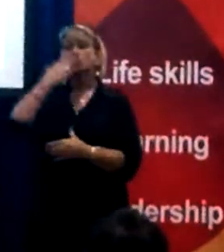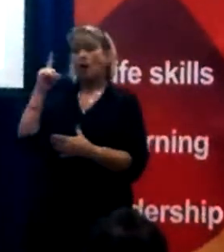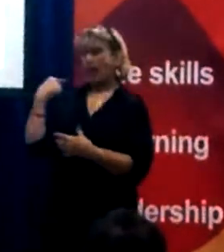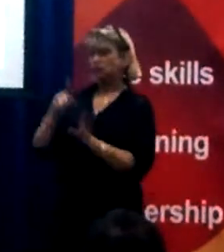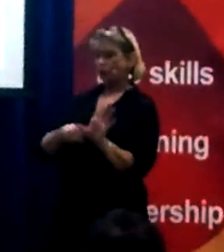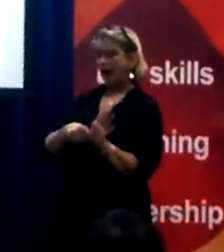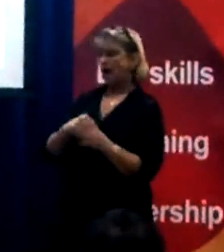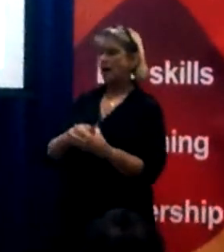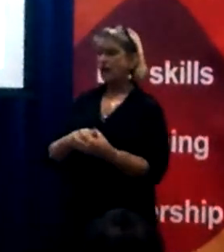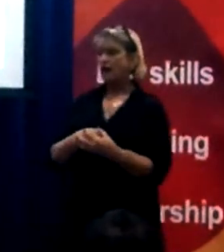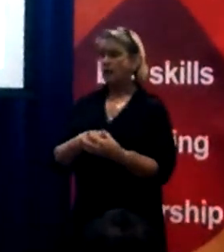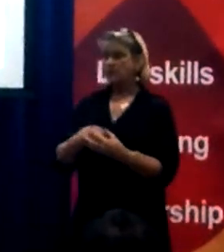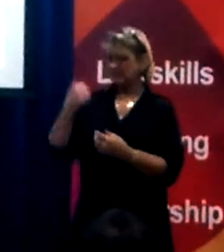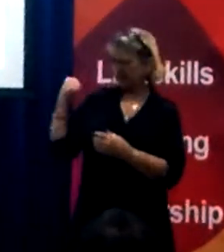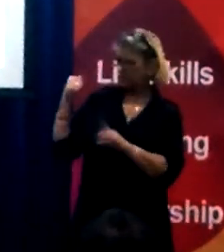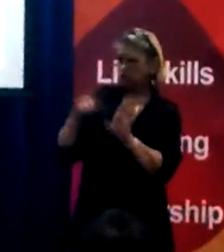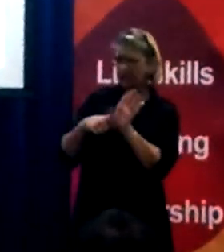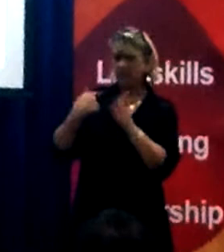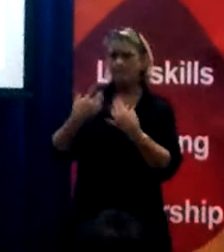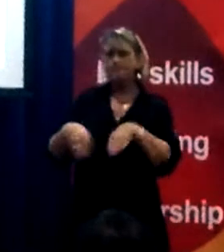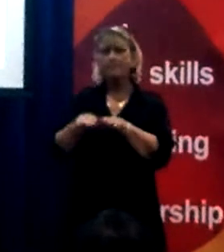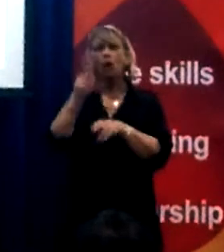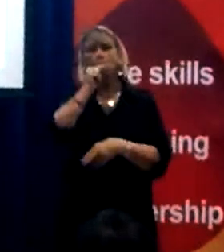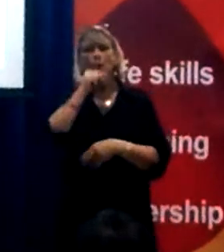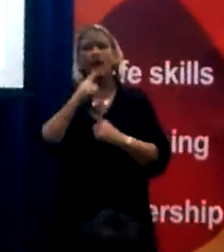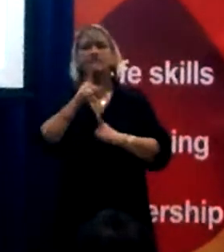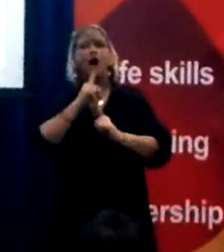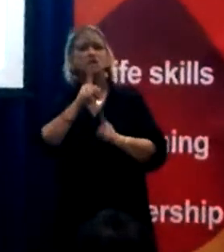And for the last six years I was a member of the Youth Advisory Council, or the YAC.